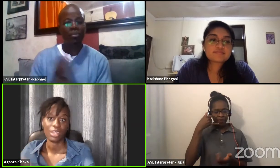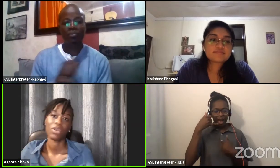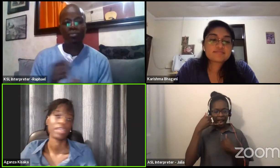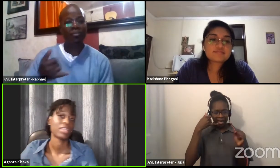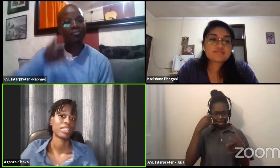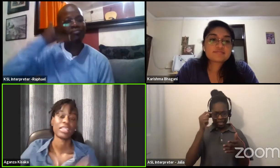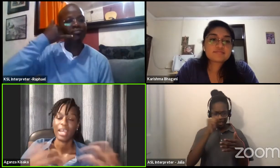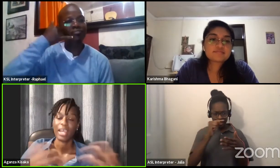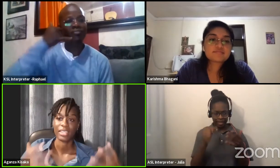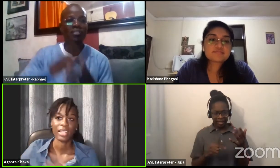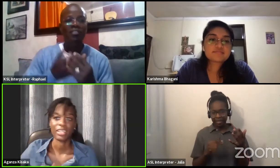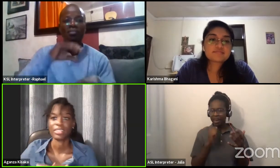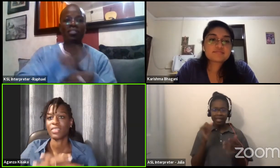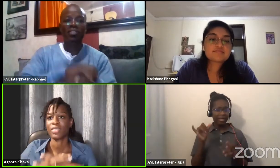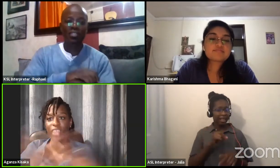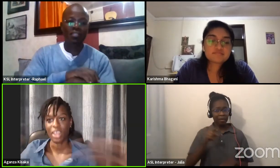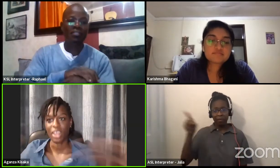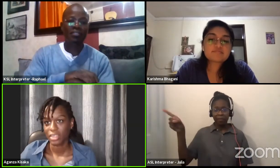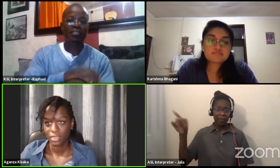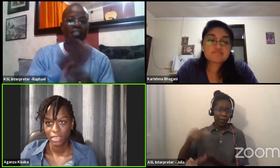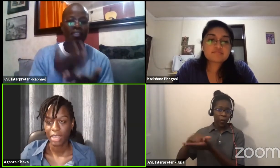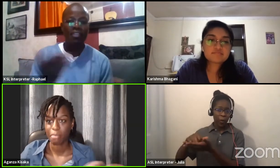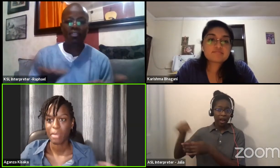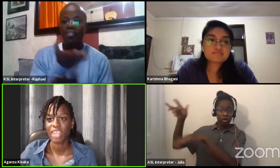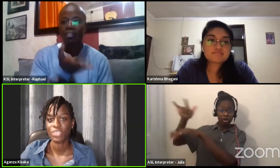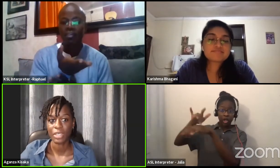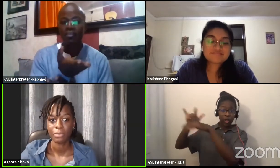or I need that, and it's there like magic.